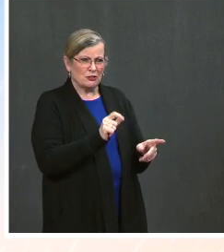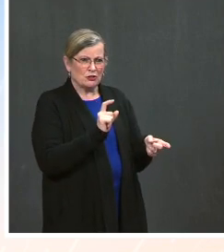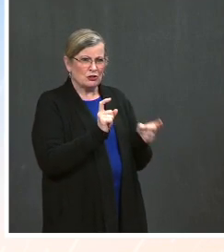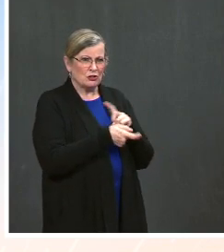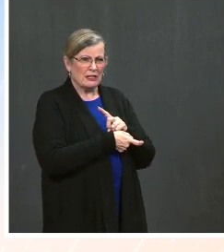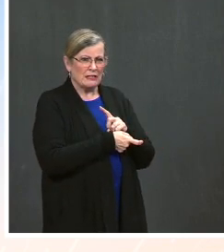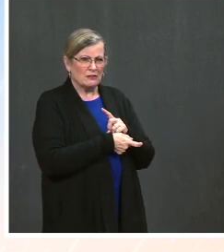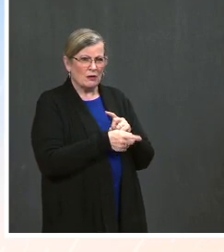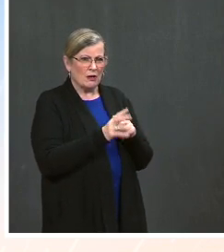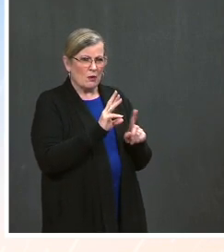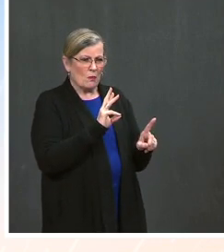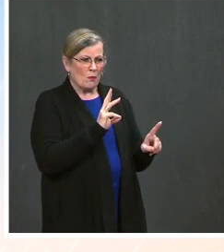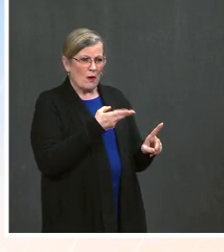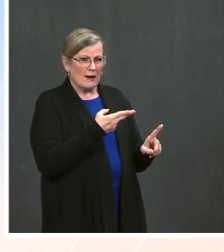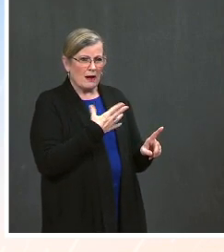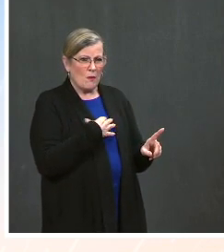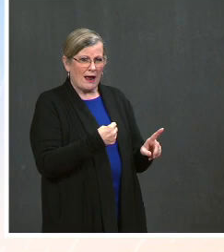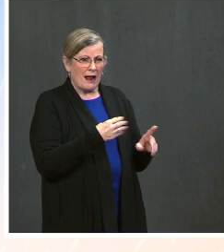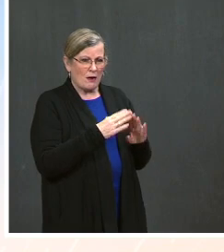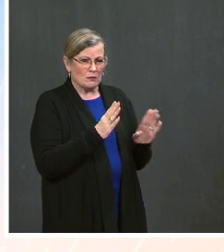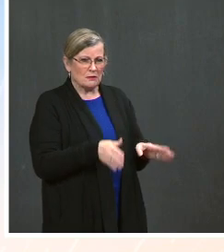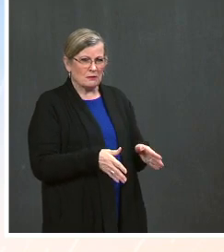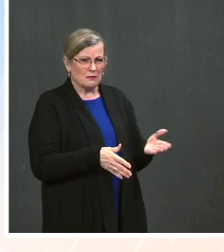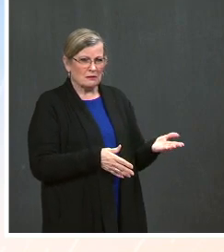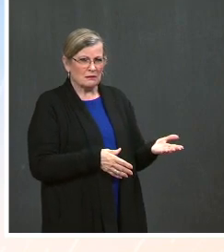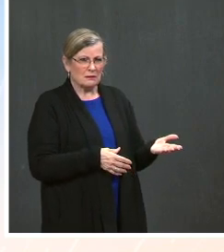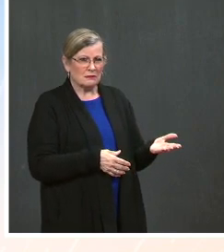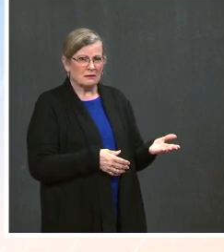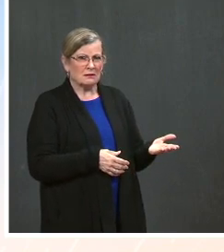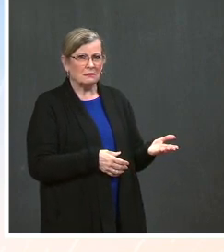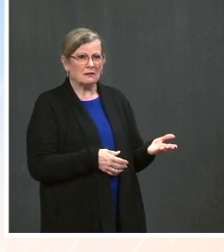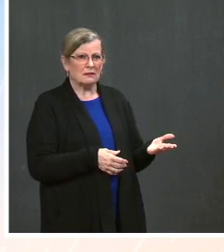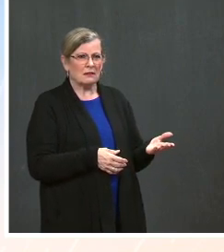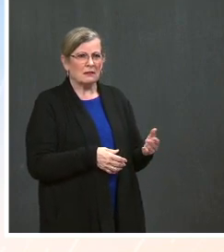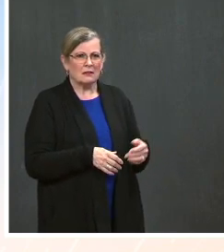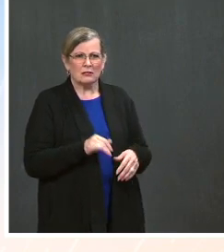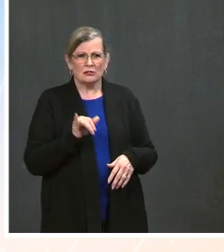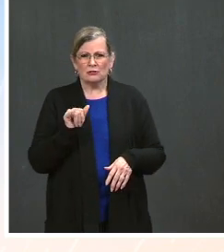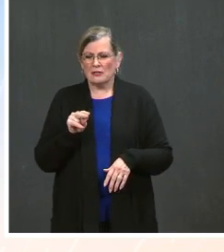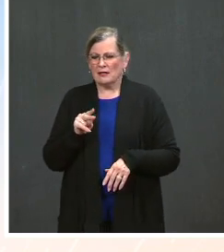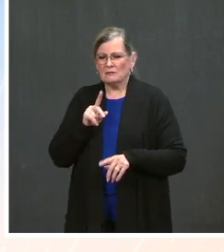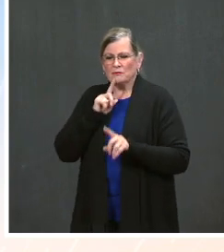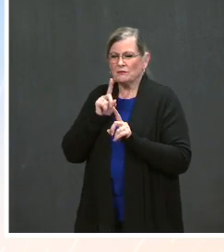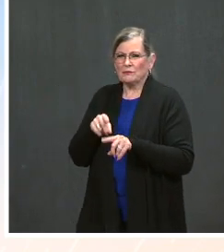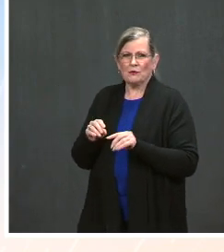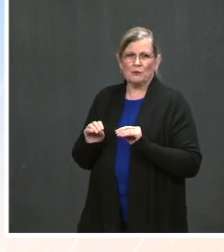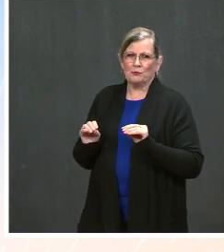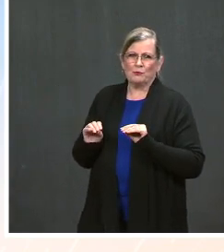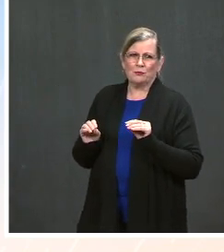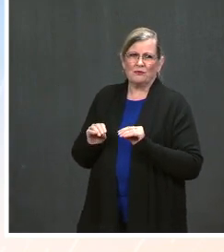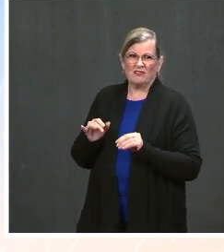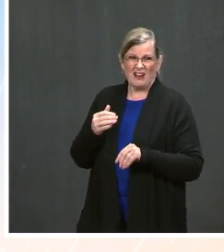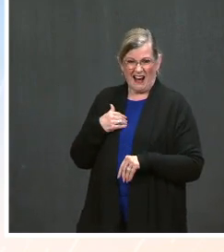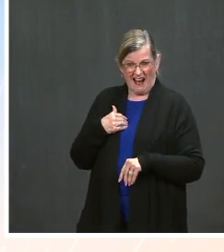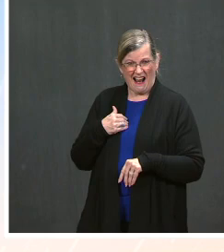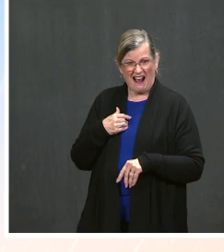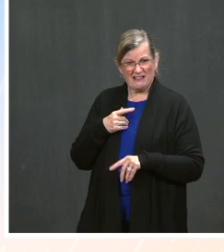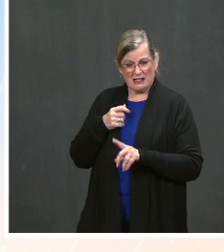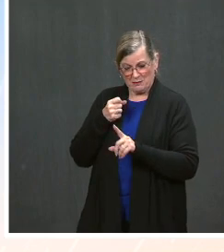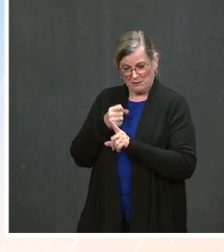Ms. Psaki: -- in response to the events right now? I don't have any update, but we will venture to get one for you should there be an impact. Thanks, everyone. The Press: Jen, would you come back out if --